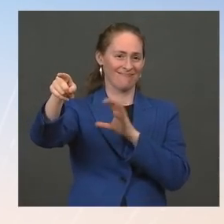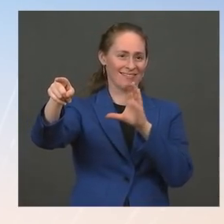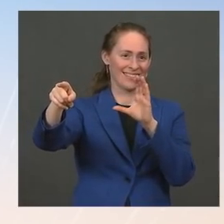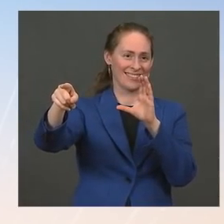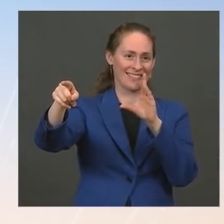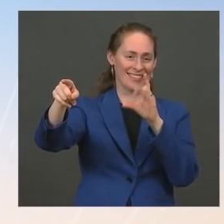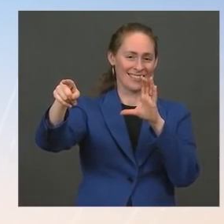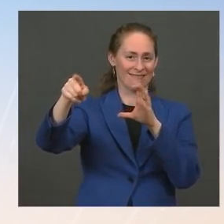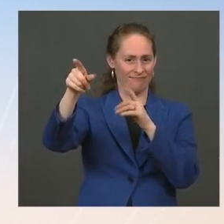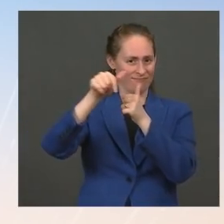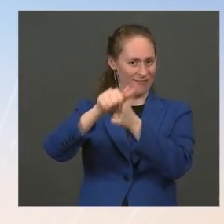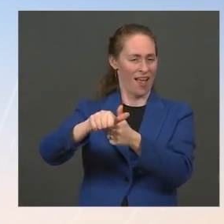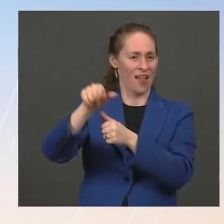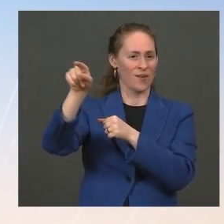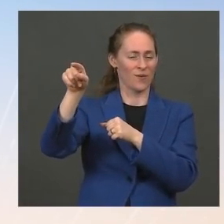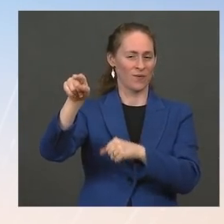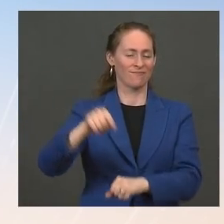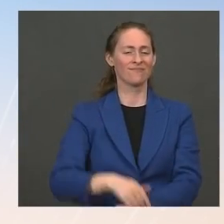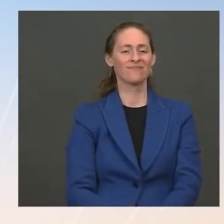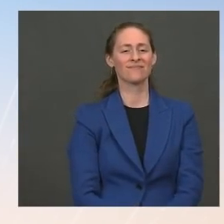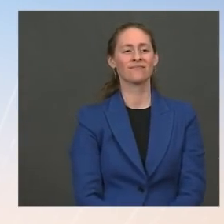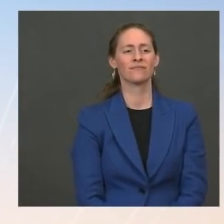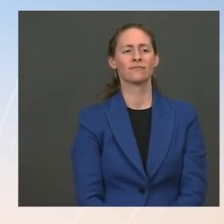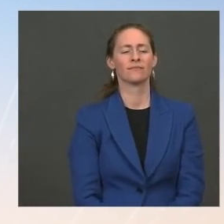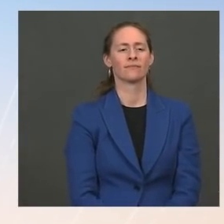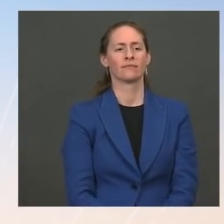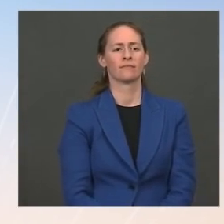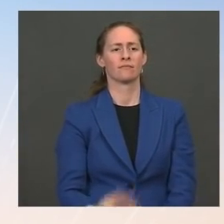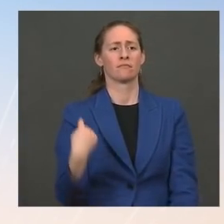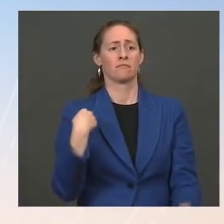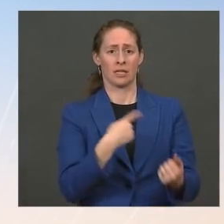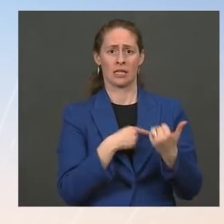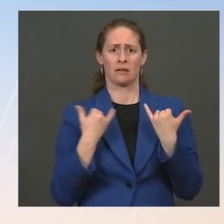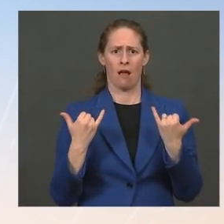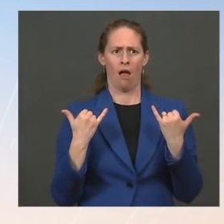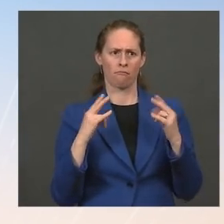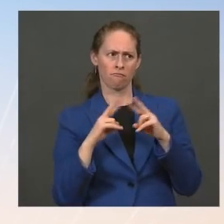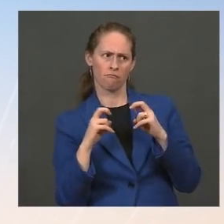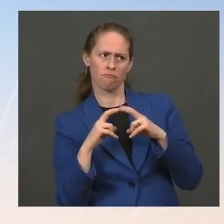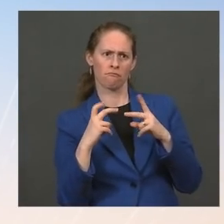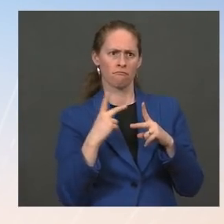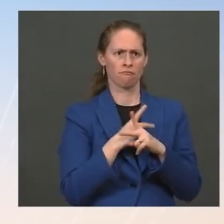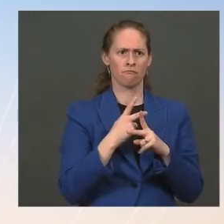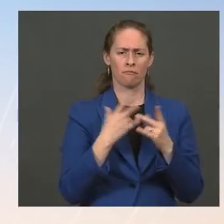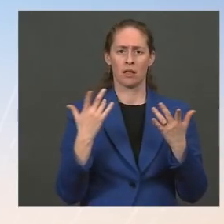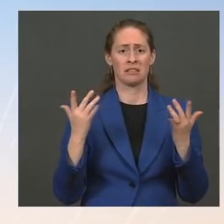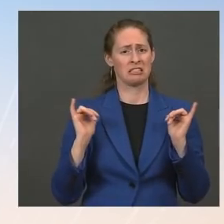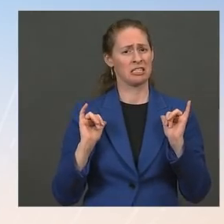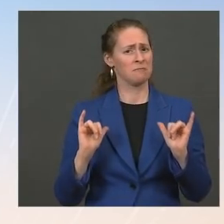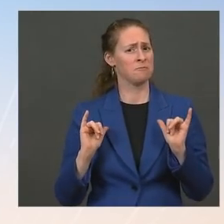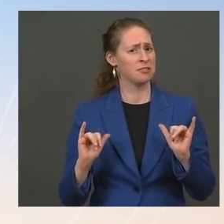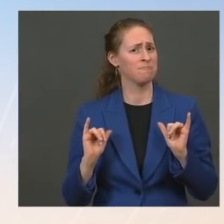which we're currently assessing, but that isn't guidance that they have changed at this point in time. The Press: And lastly, if you don't mind, is there any more --